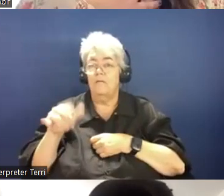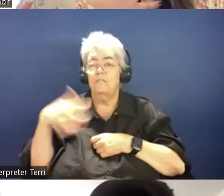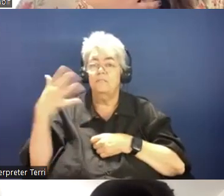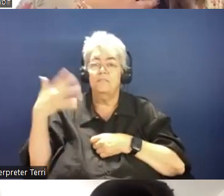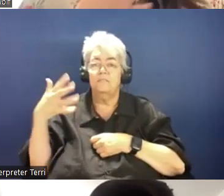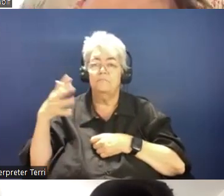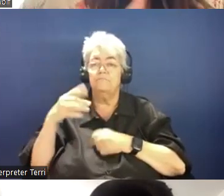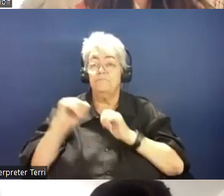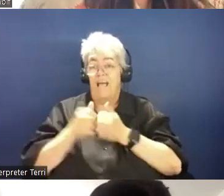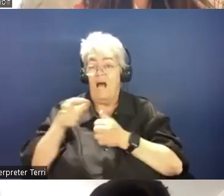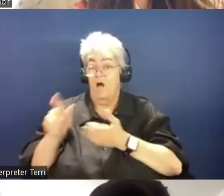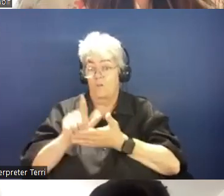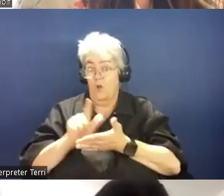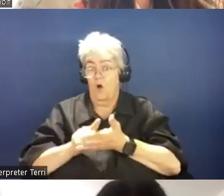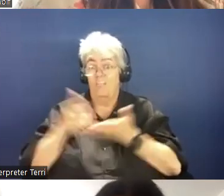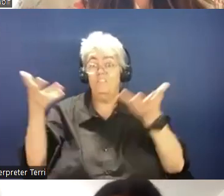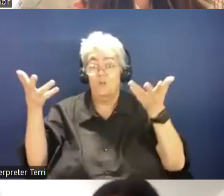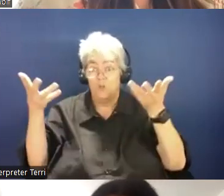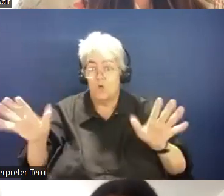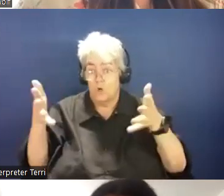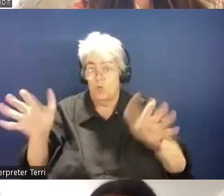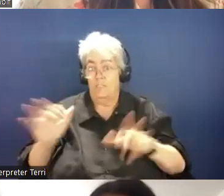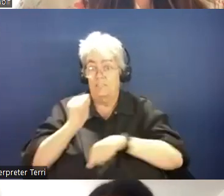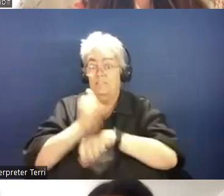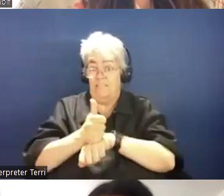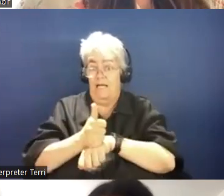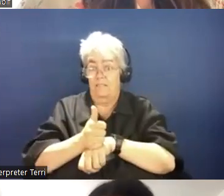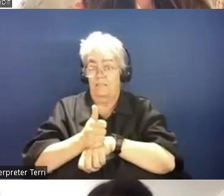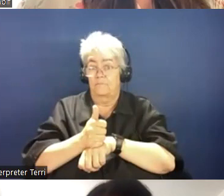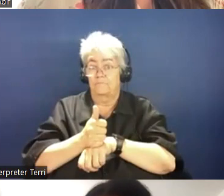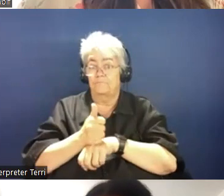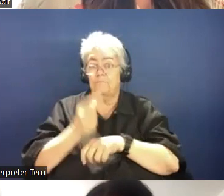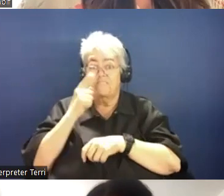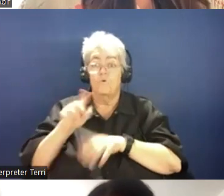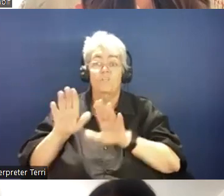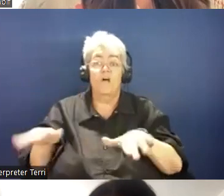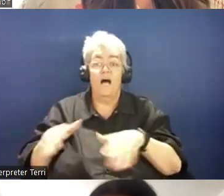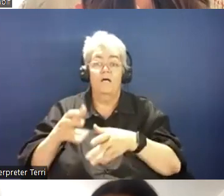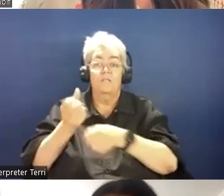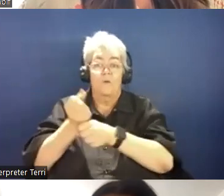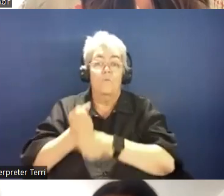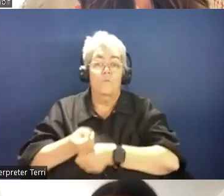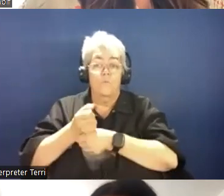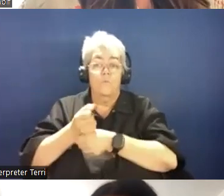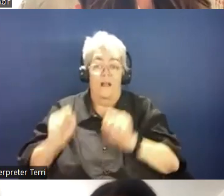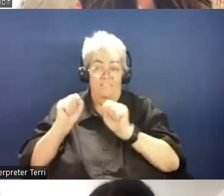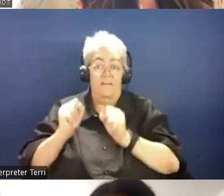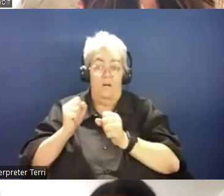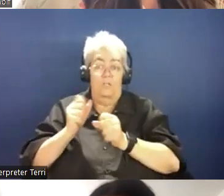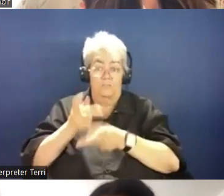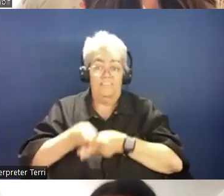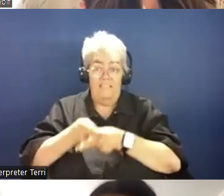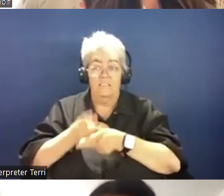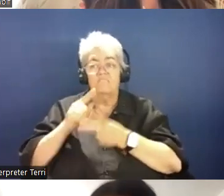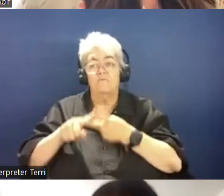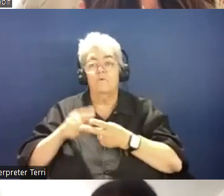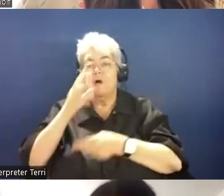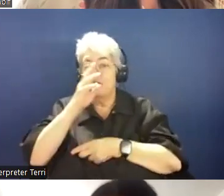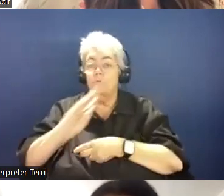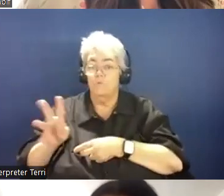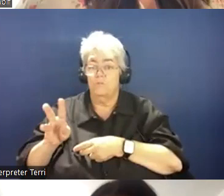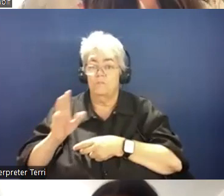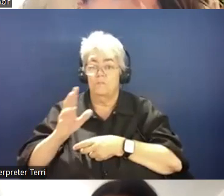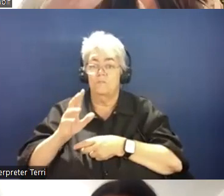the law is currently set up, for child welfare cases and in abuse and neglect. This, we basically